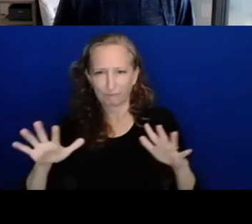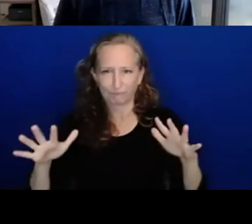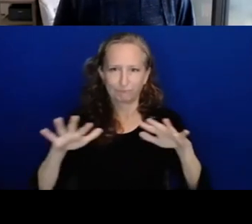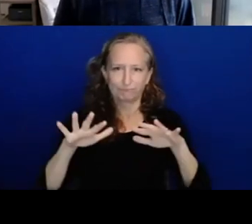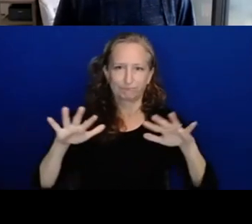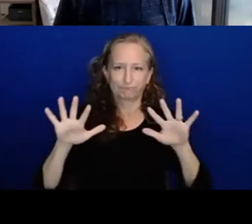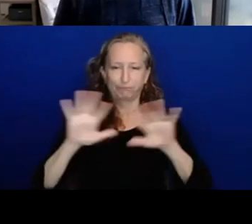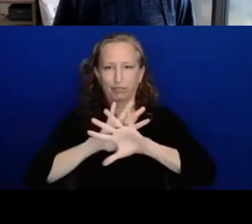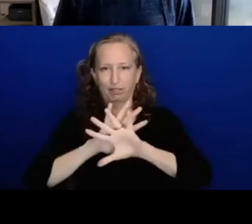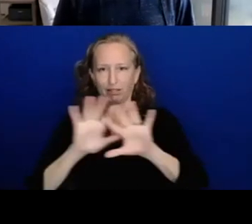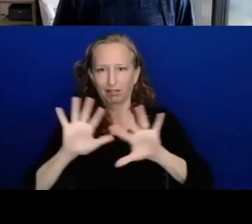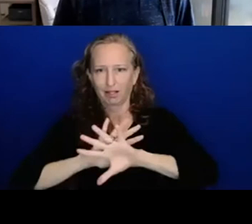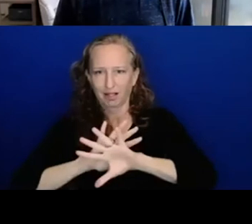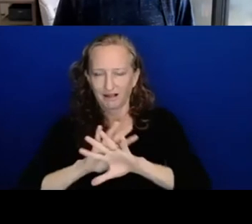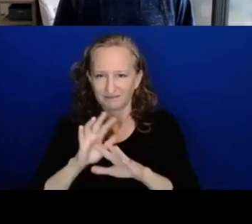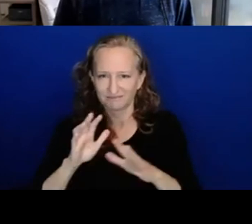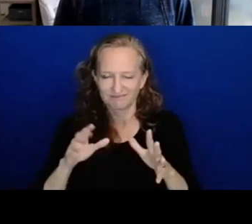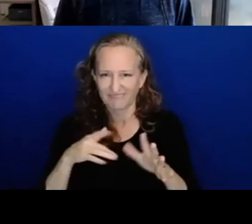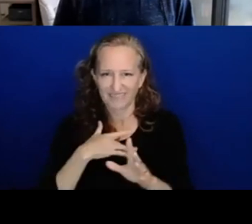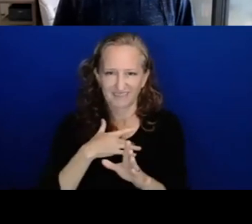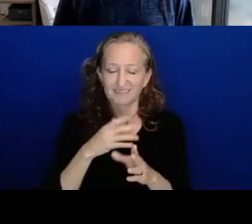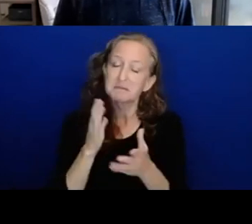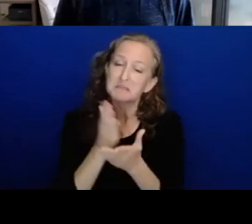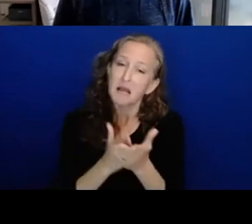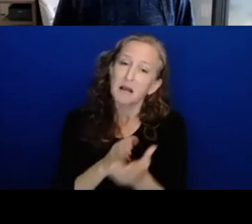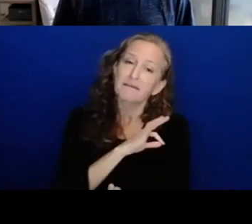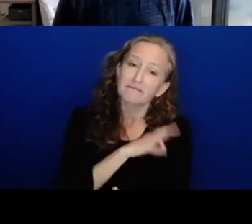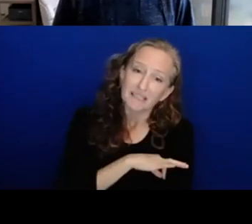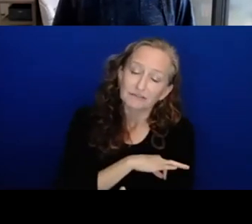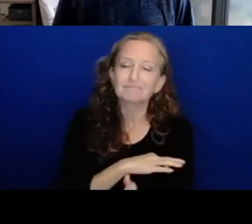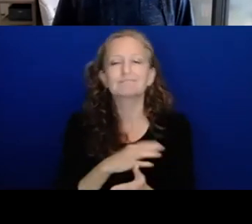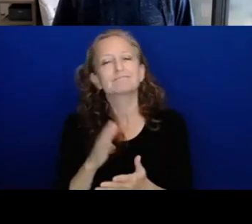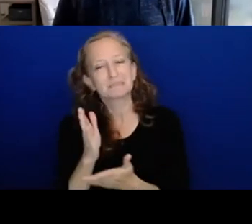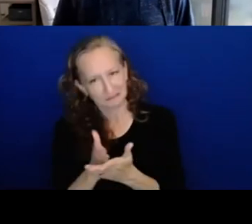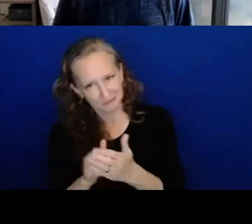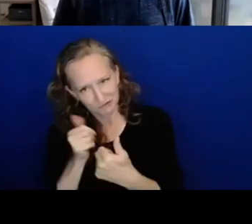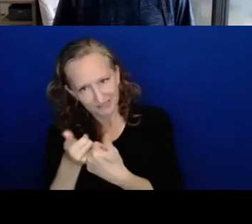same now. There are some advantages to that and challenges as well. And one of the things